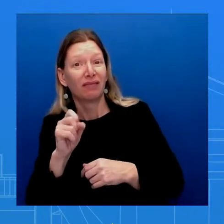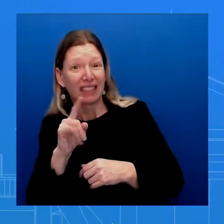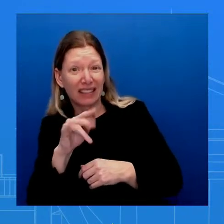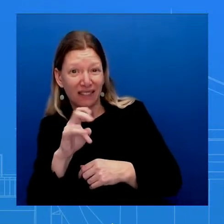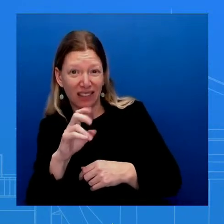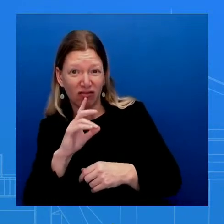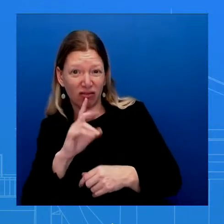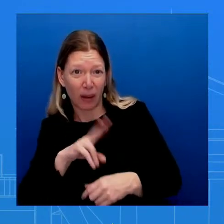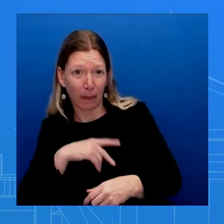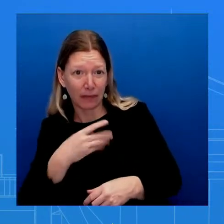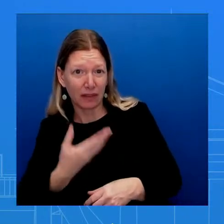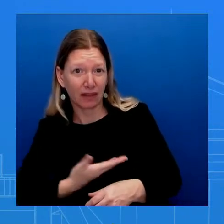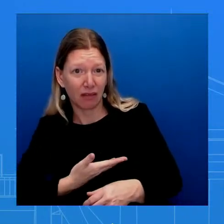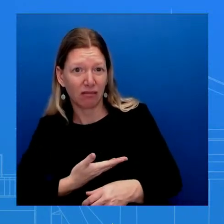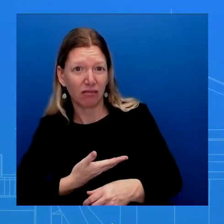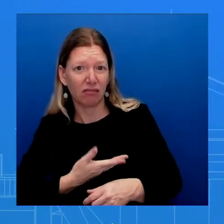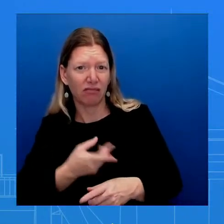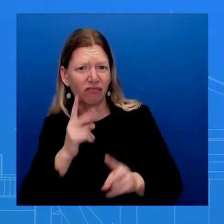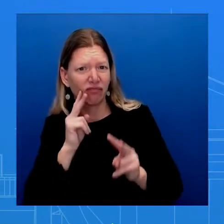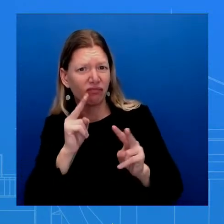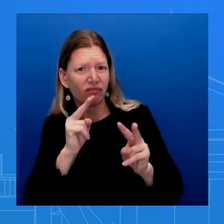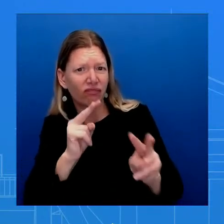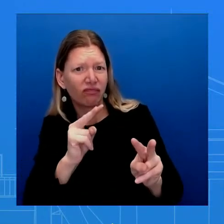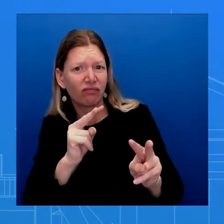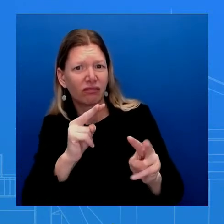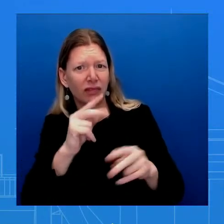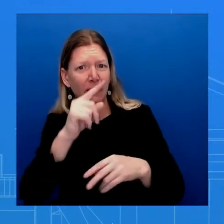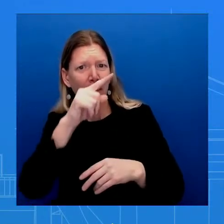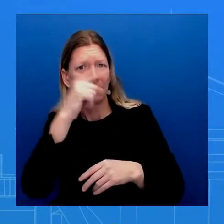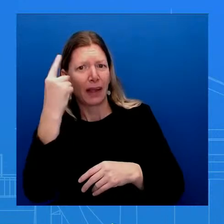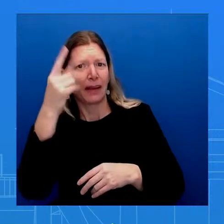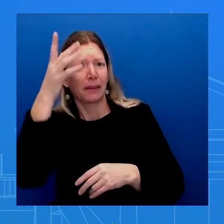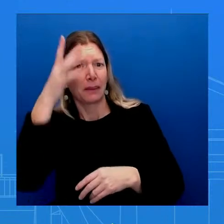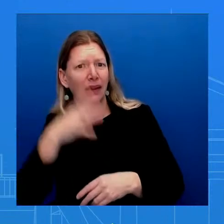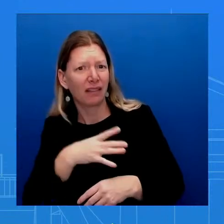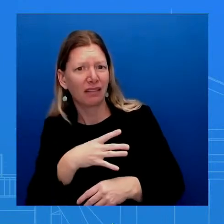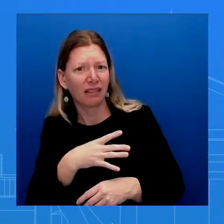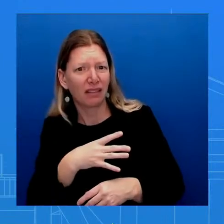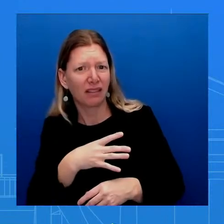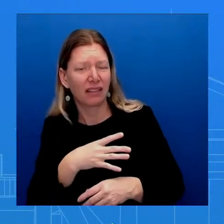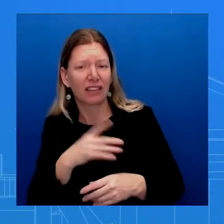I mean, he just wants to have a conversation with the -- is the President amenable, as he is a leader,